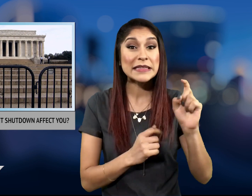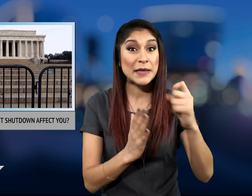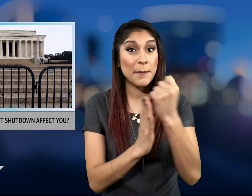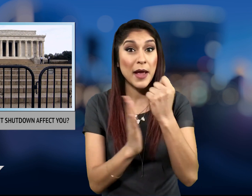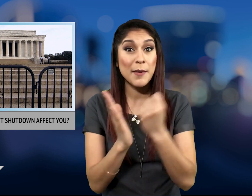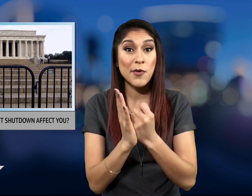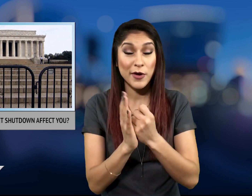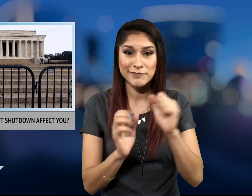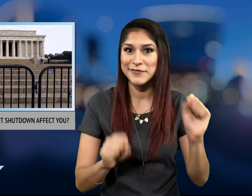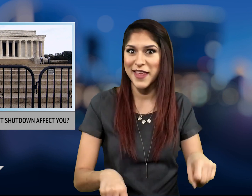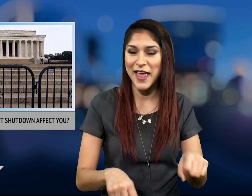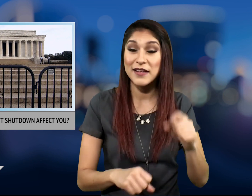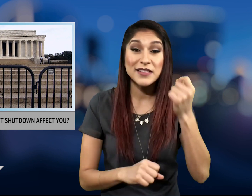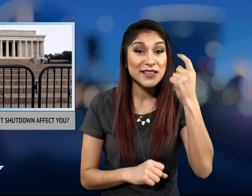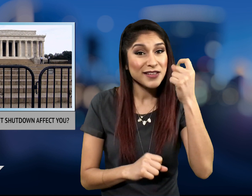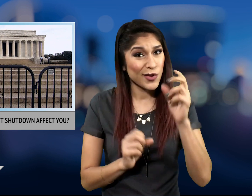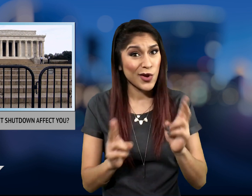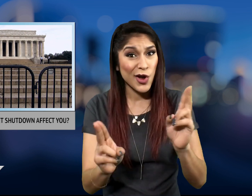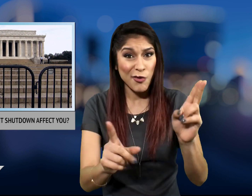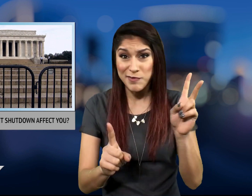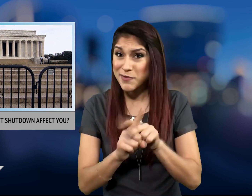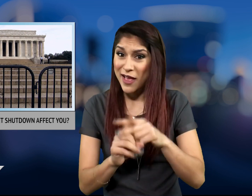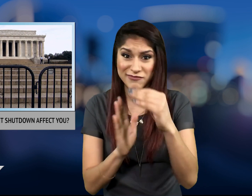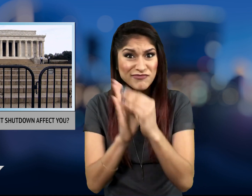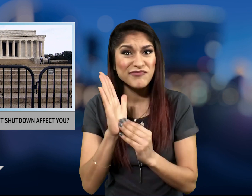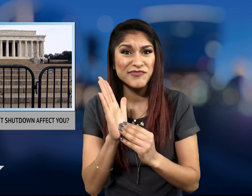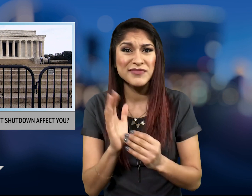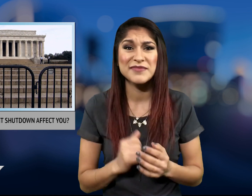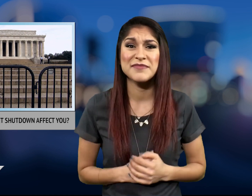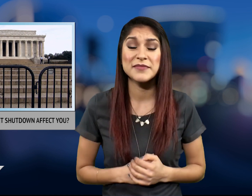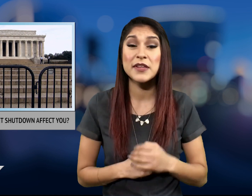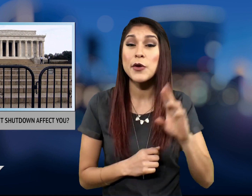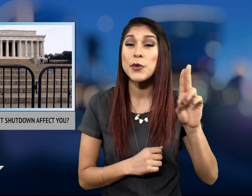You can also get a new passport, but move quickly.